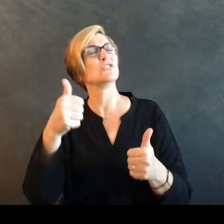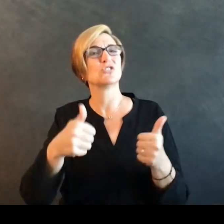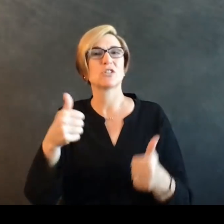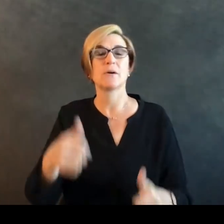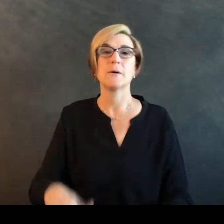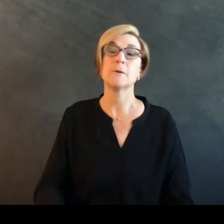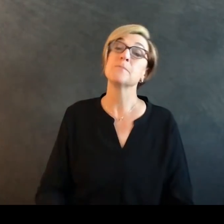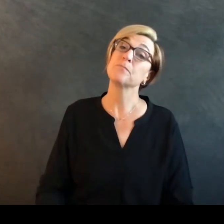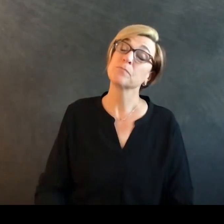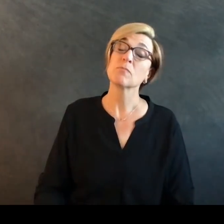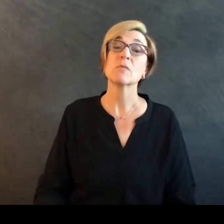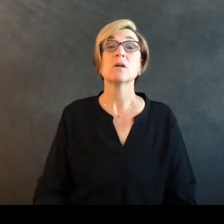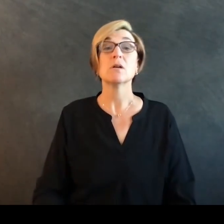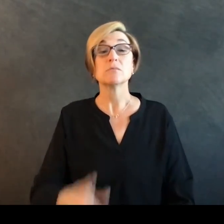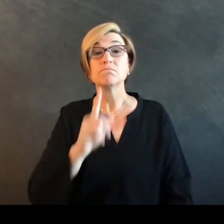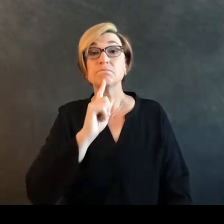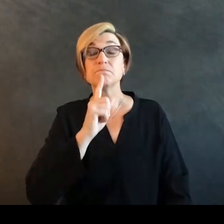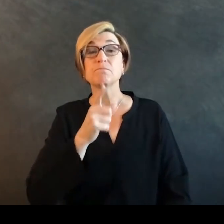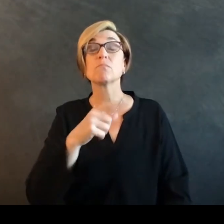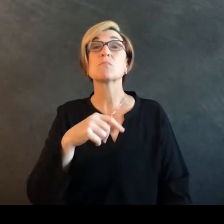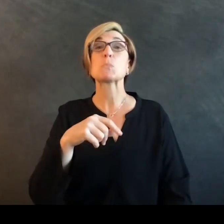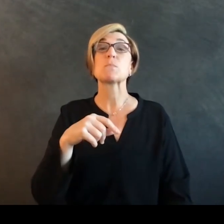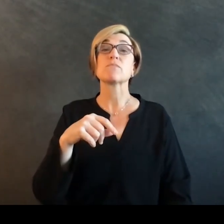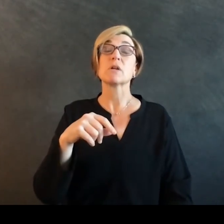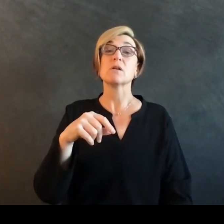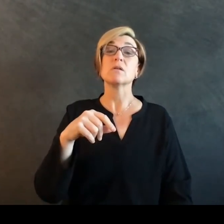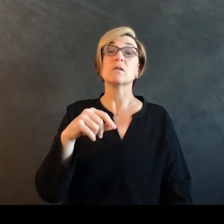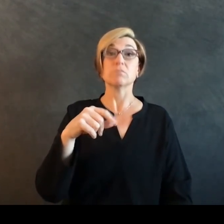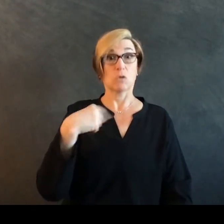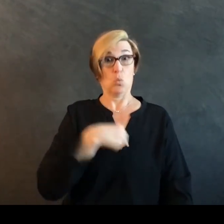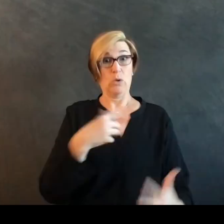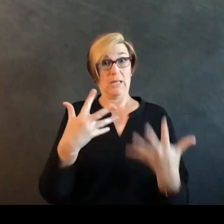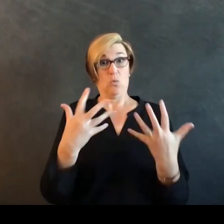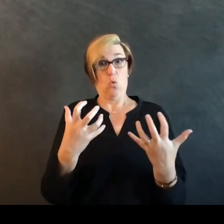the incentive is these are loans that turn into grants so if you're a business